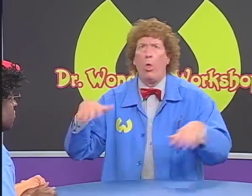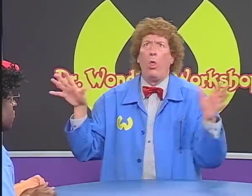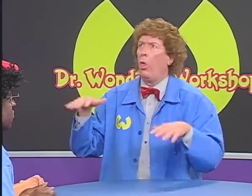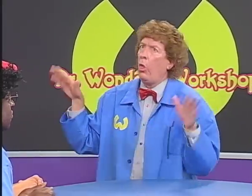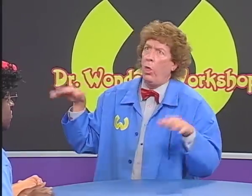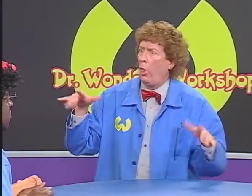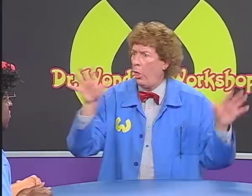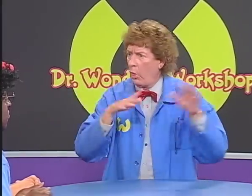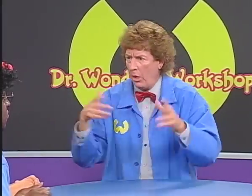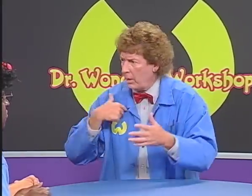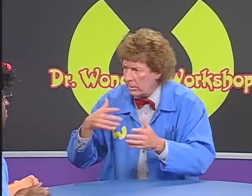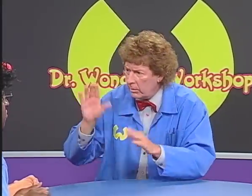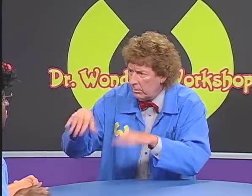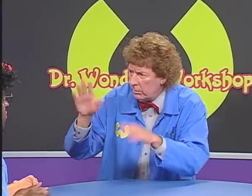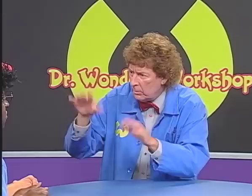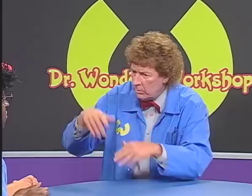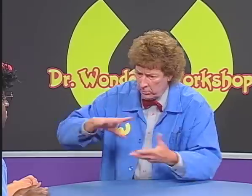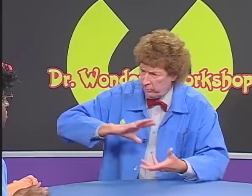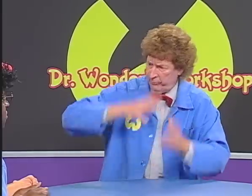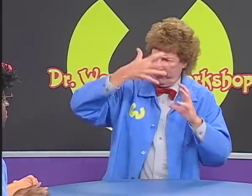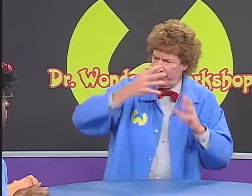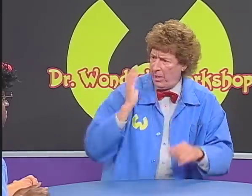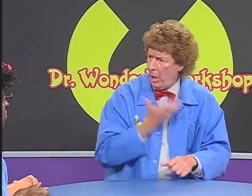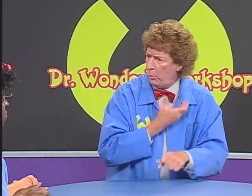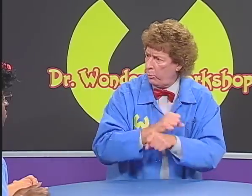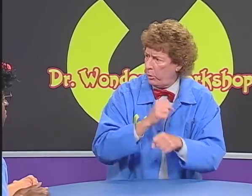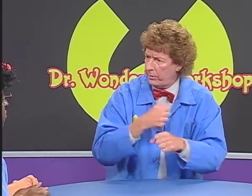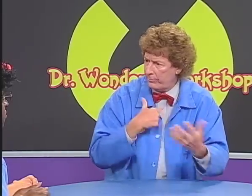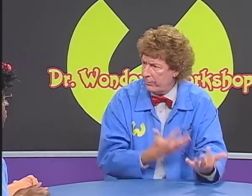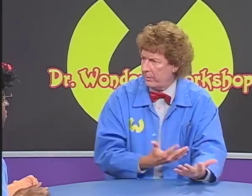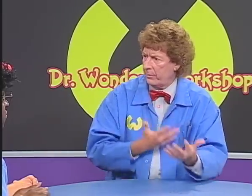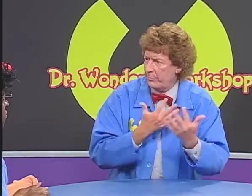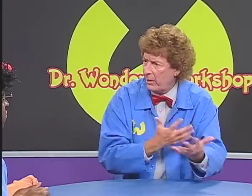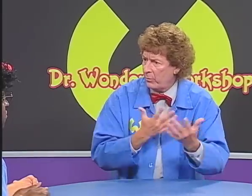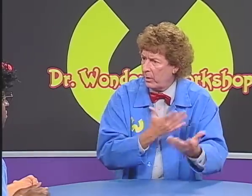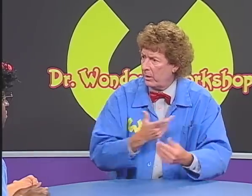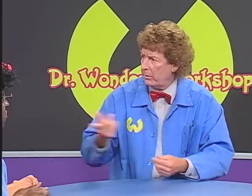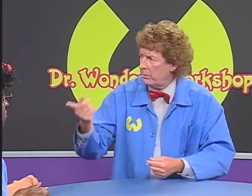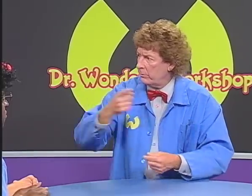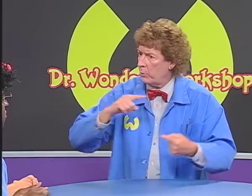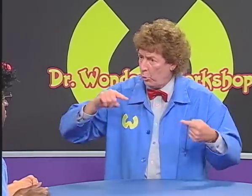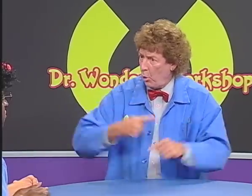AND YOU WERE DANCING AND FLYING AROUND. THAT REALLY MESSED UP OUR WORK ROUTINE HERE, WAITING ON YOU.